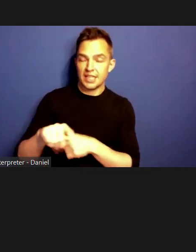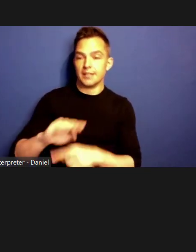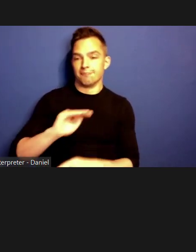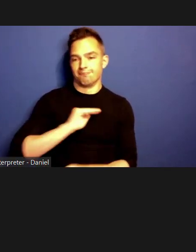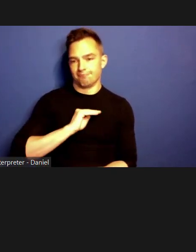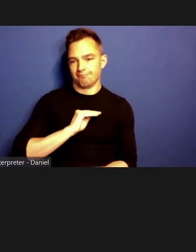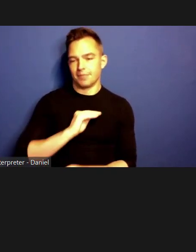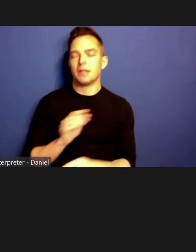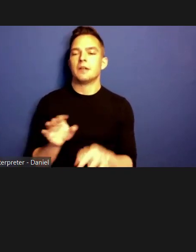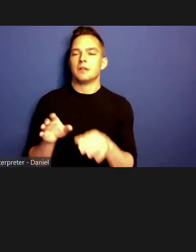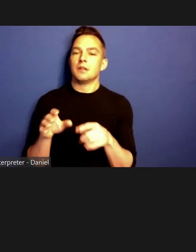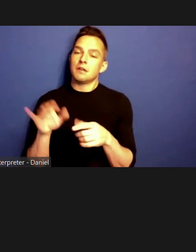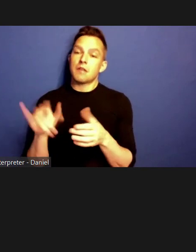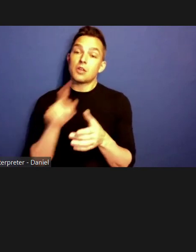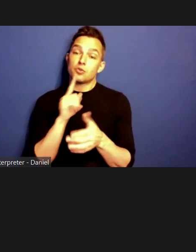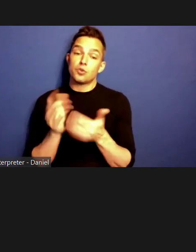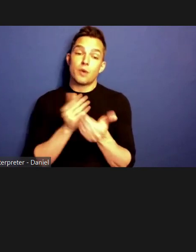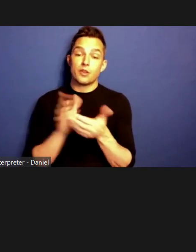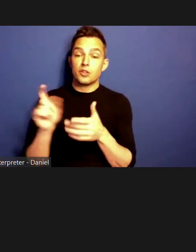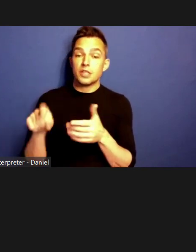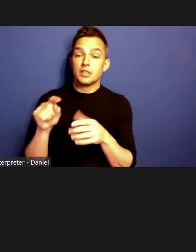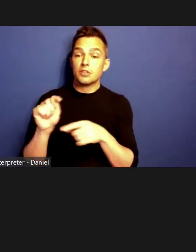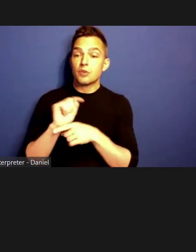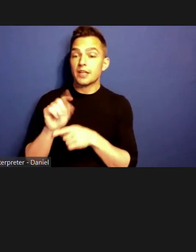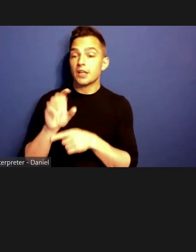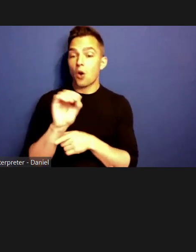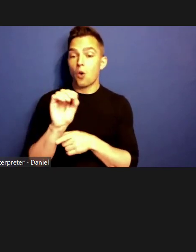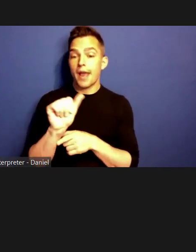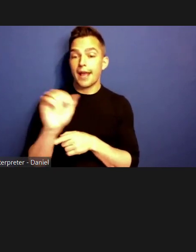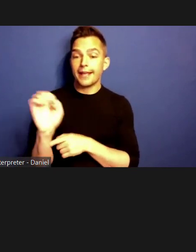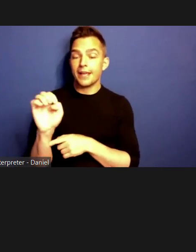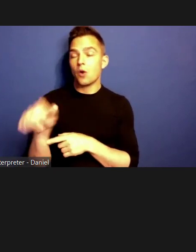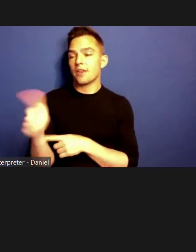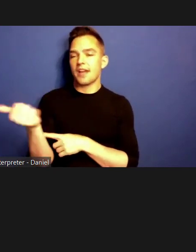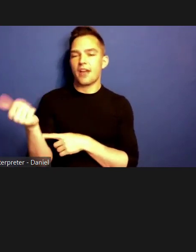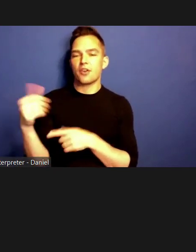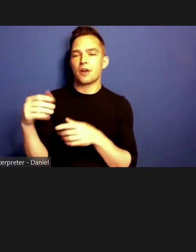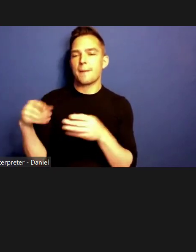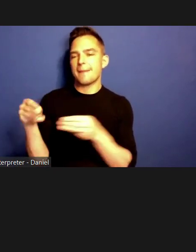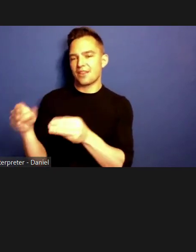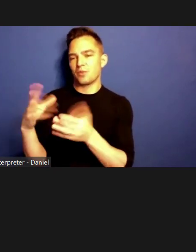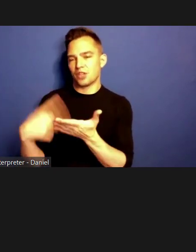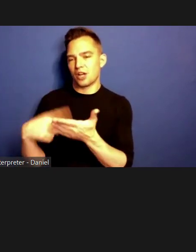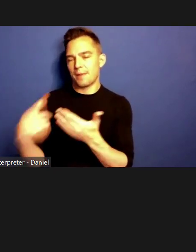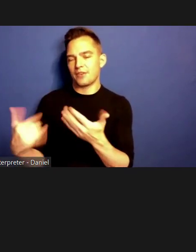other method that we're going to talk about now, which is Pure Tone